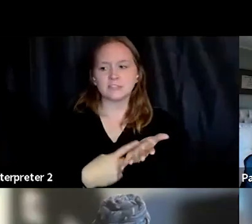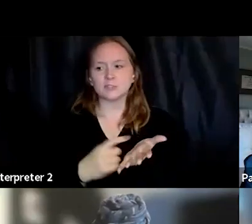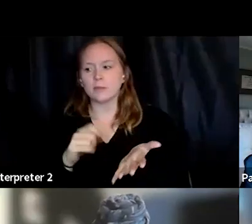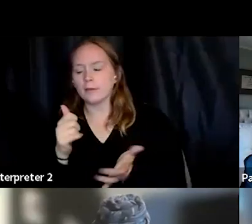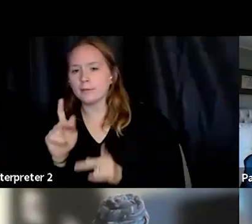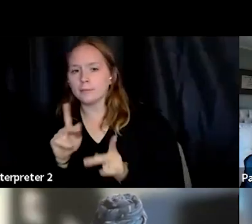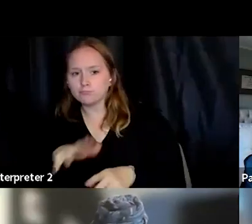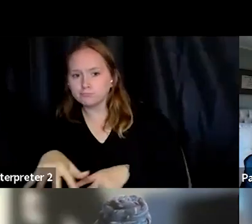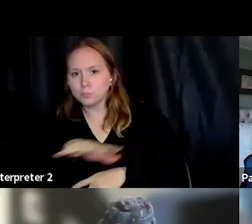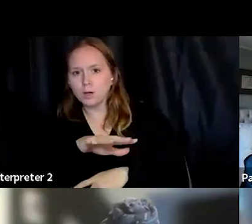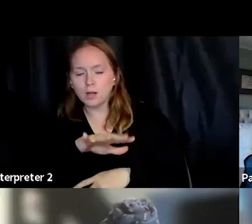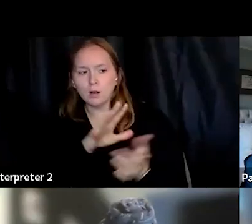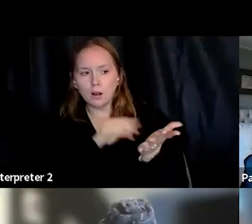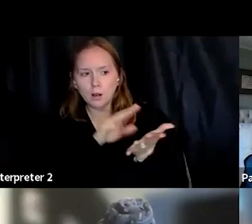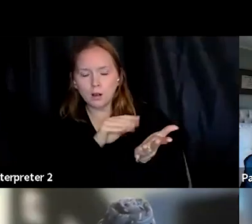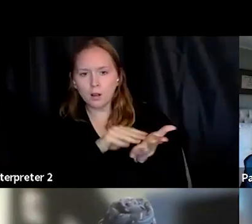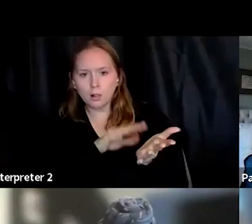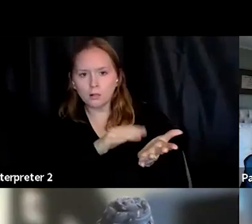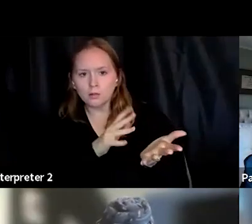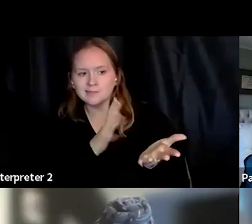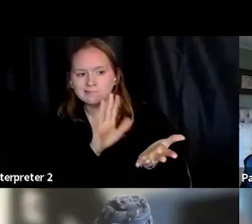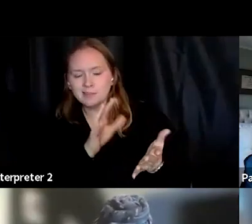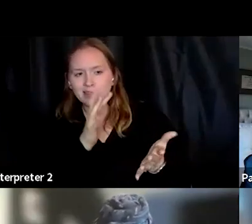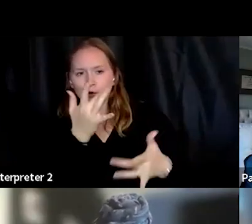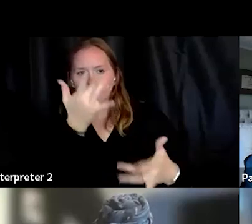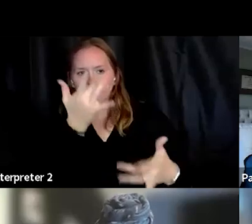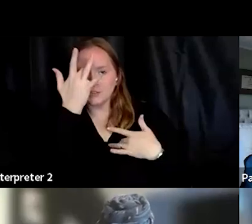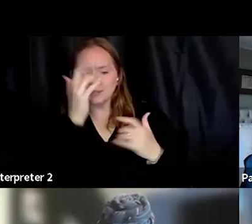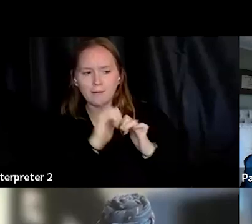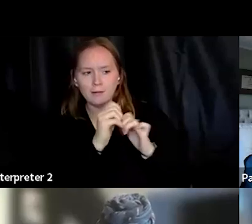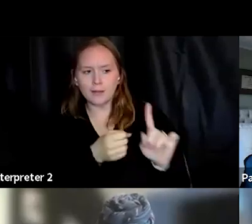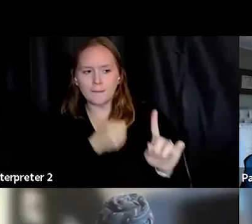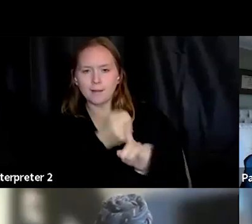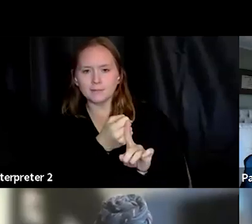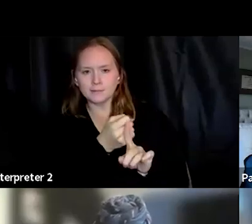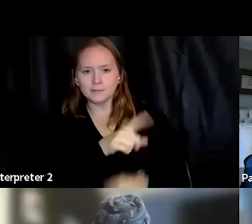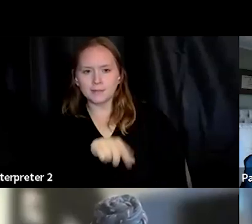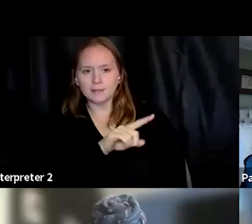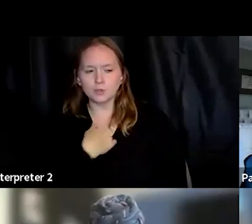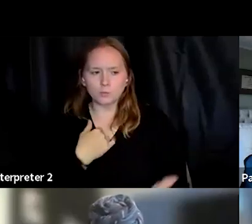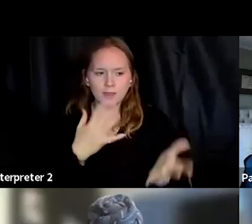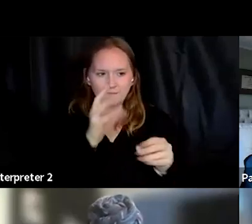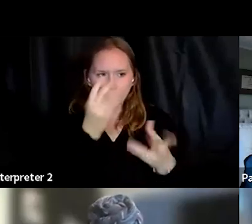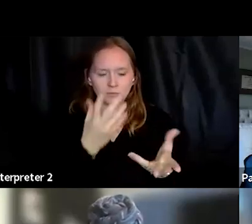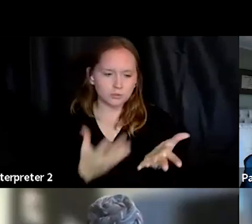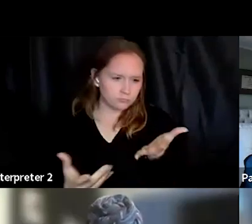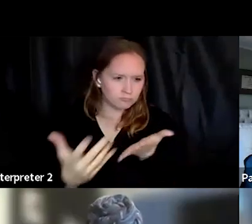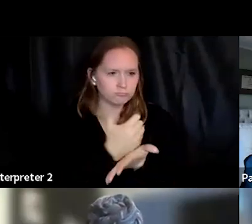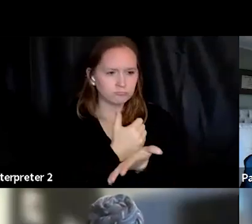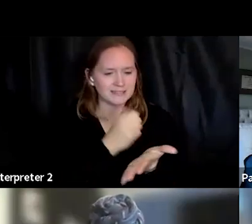about how their illnesses or conditions are currently impacting them, right? And so we're gathering that information, we're documenting it, we're writing it up